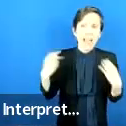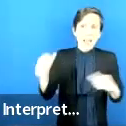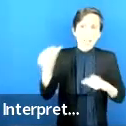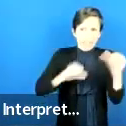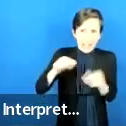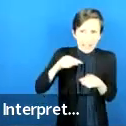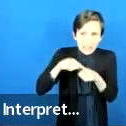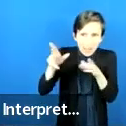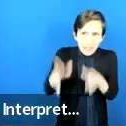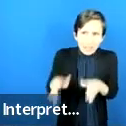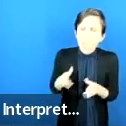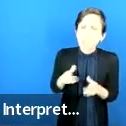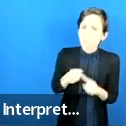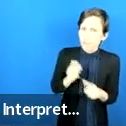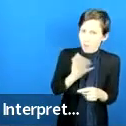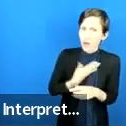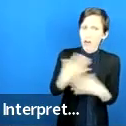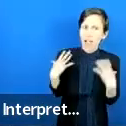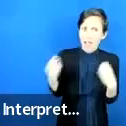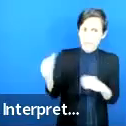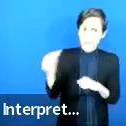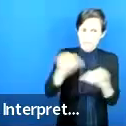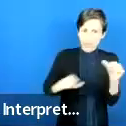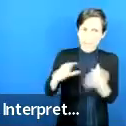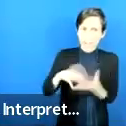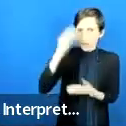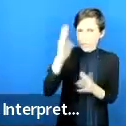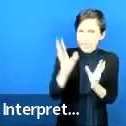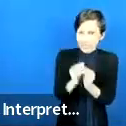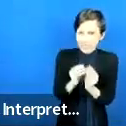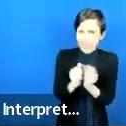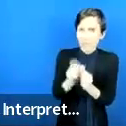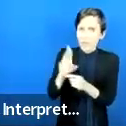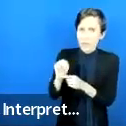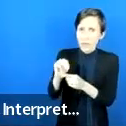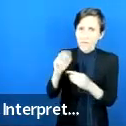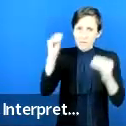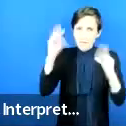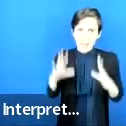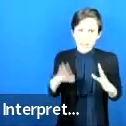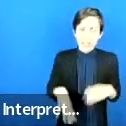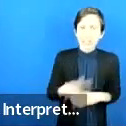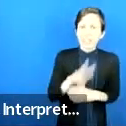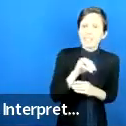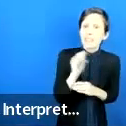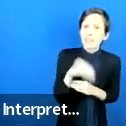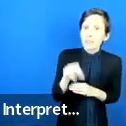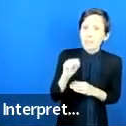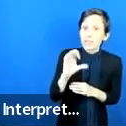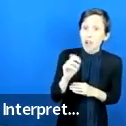Through our health science learning sessions with U of M faculty, 70% of Scarlet Middle School students said the sessions